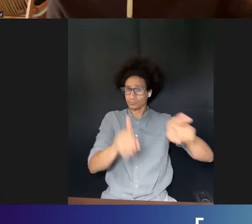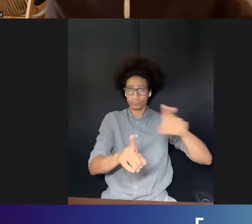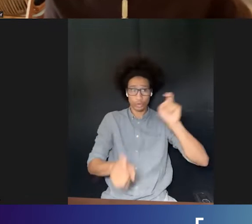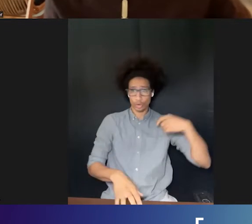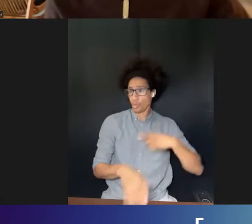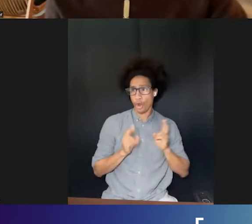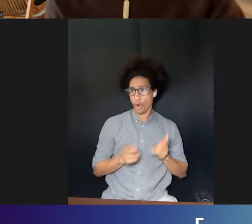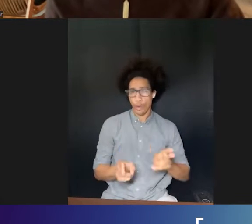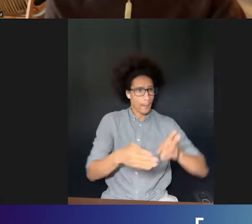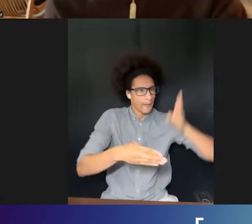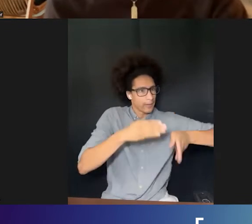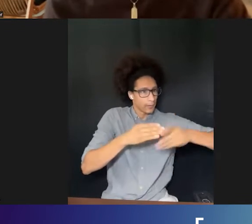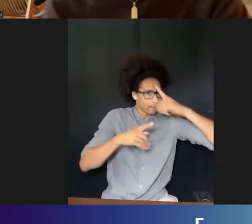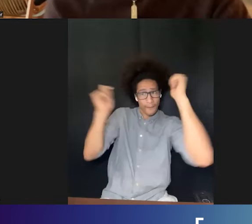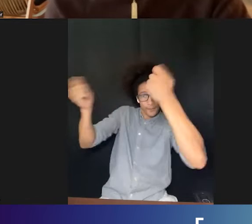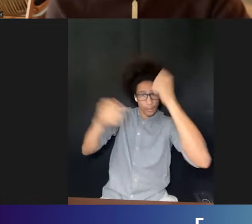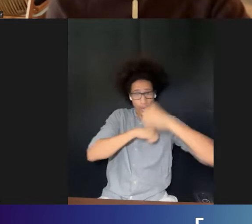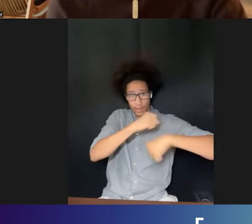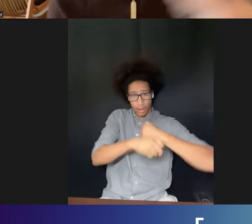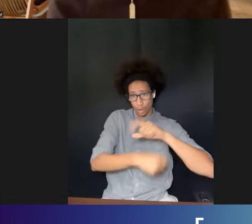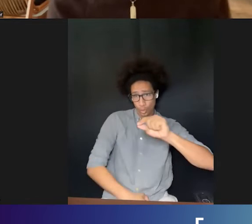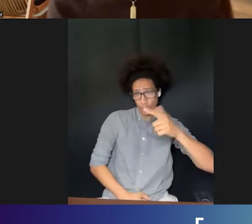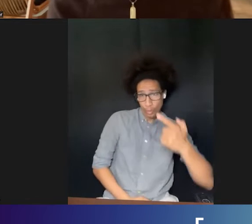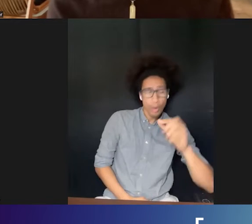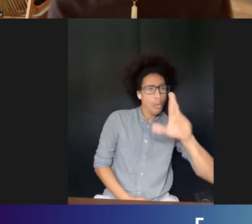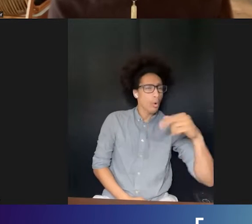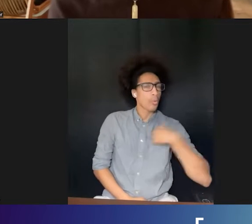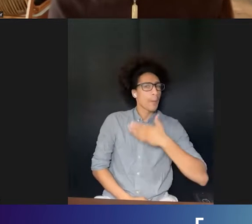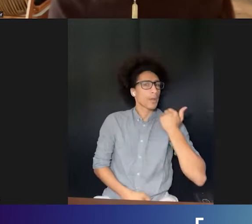Or do we do we wait a year because having an in-person experience